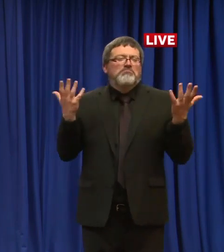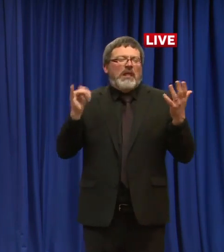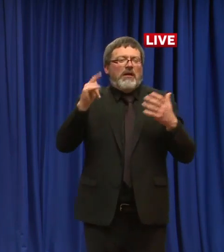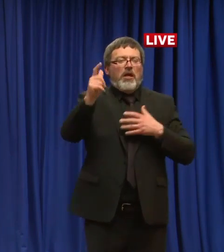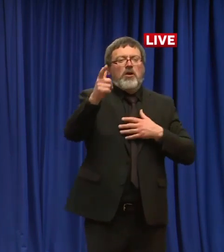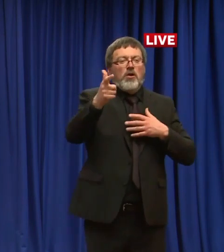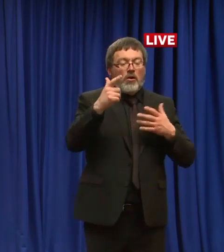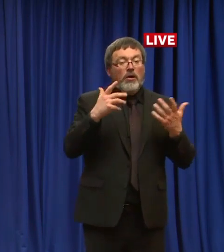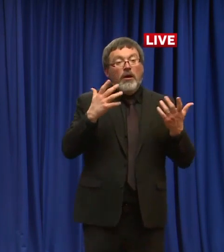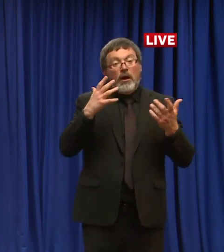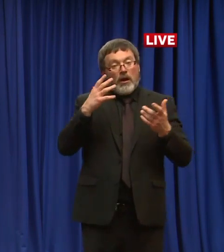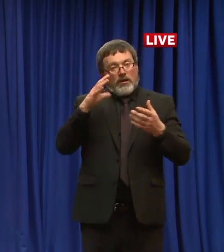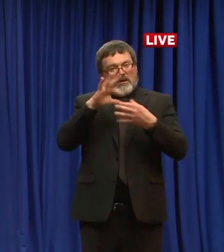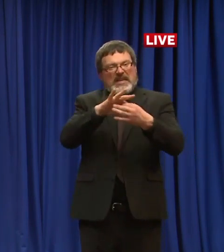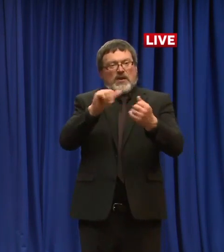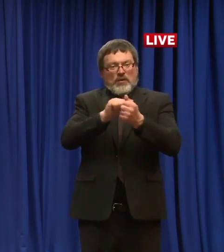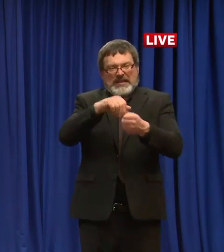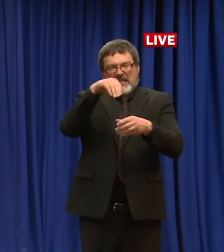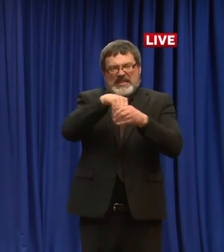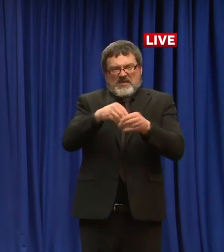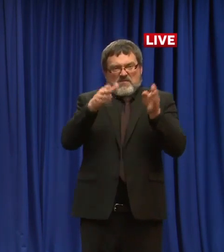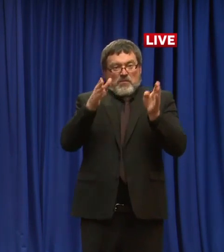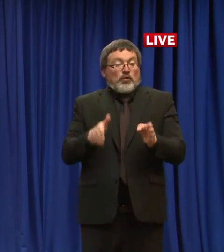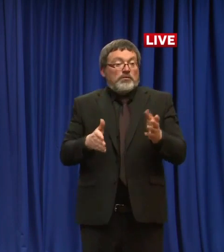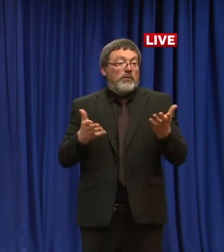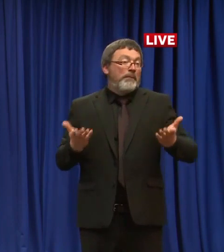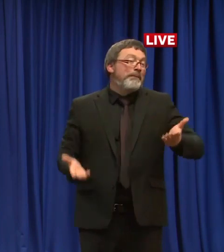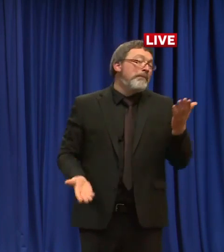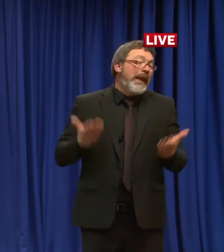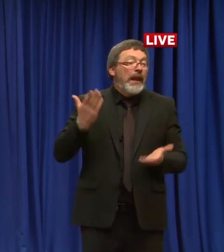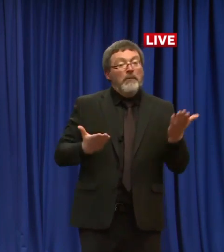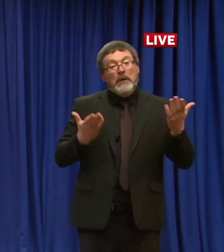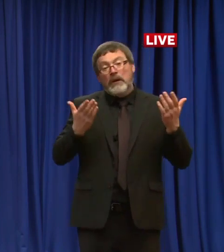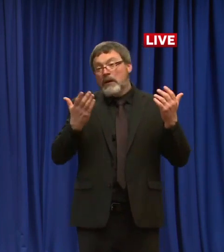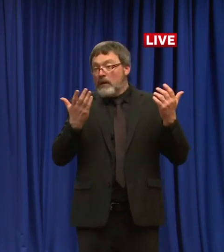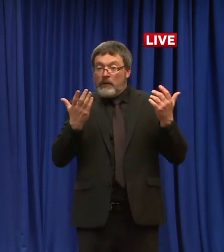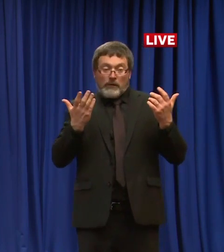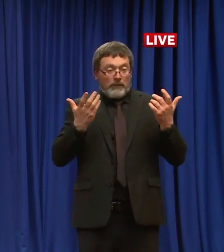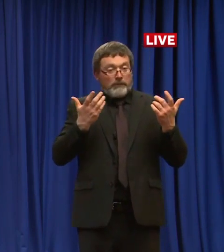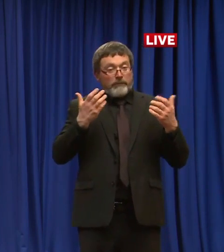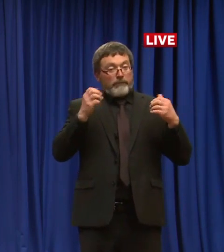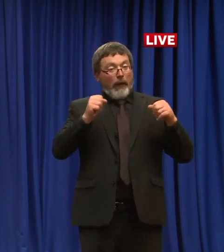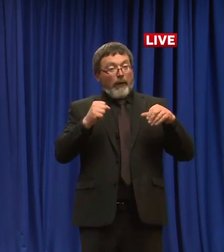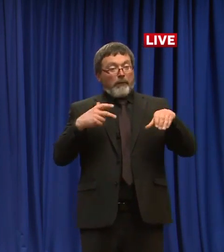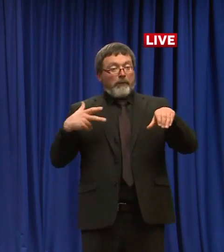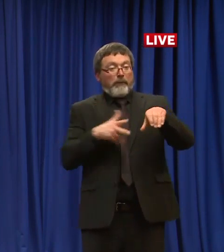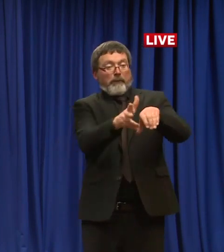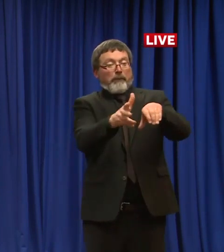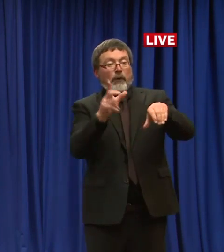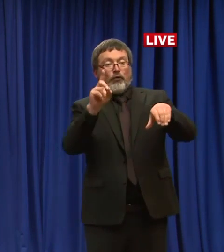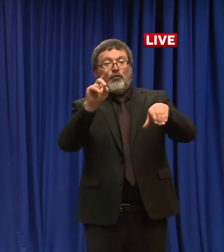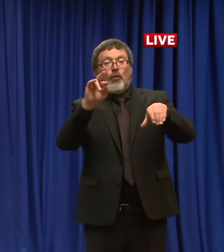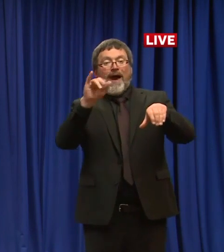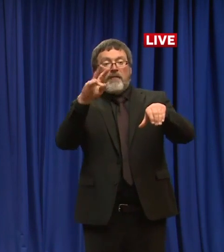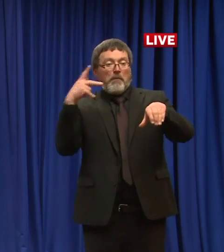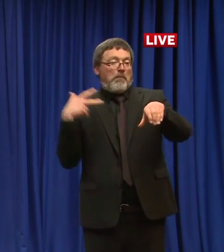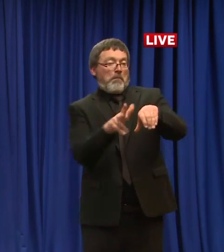PUTTING OUT CONCERNING OTHER VARIABLES AROUND IN-PERSON VOTING WHETHER IT BE THE POTENTIAL FOR DRIVE UP VOTING WHERE AGAIN YOU’D STILL SHOW YOUR ID.